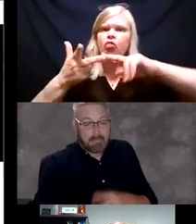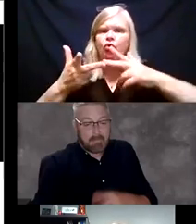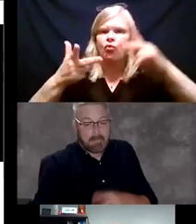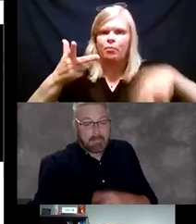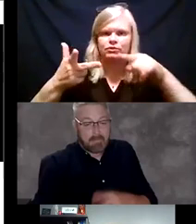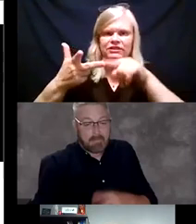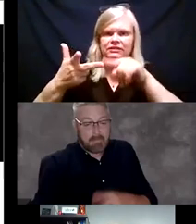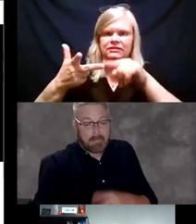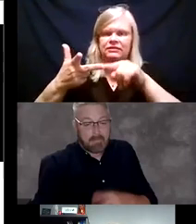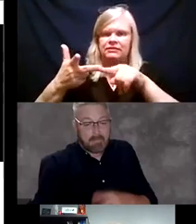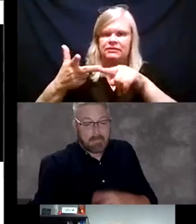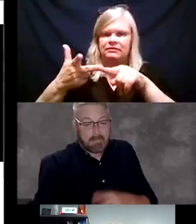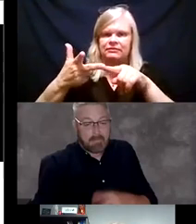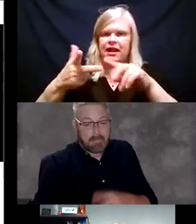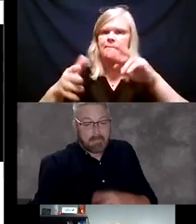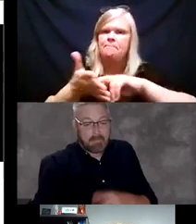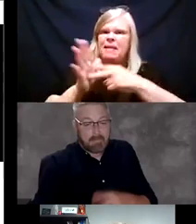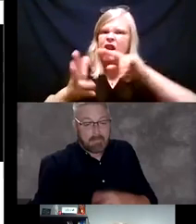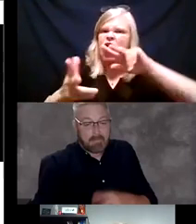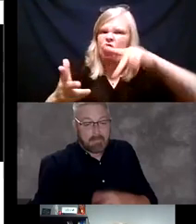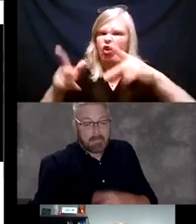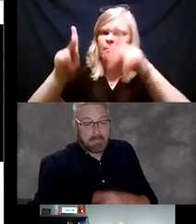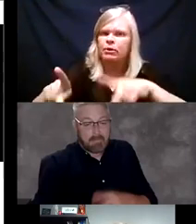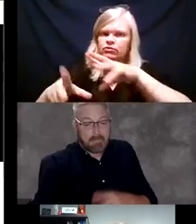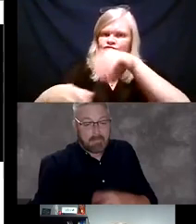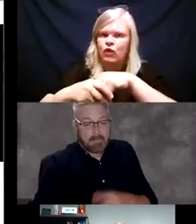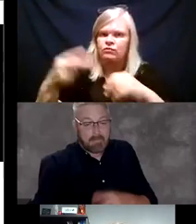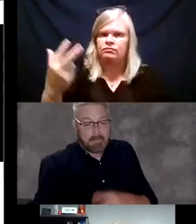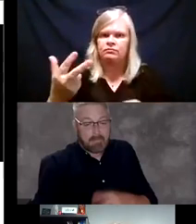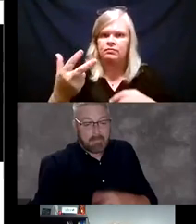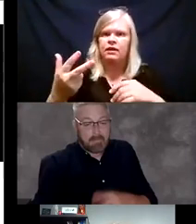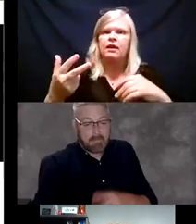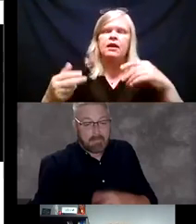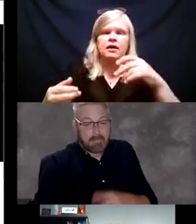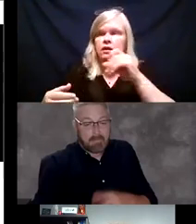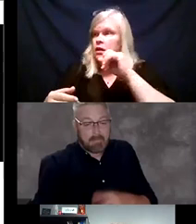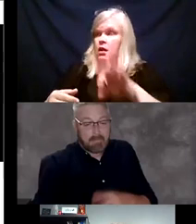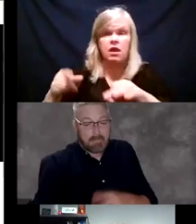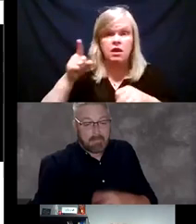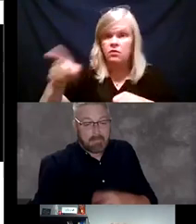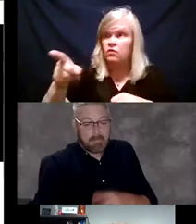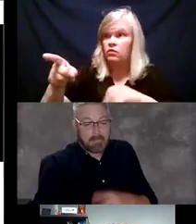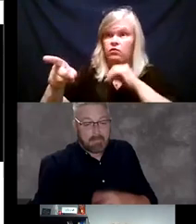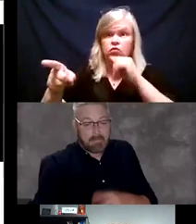SO IF YOU THREATEN SOMEBODY AND SAY, IF YOU DON'T DO THIS SEX